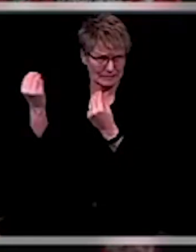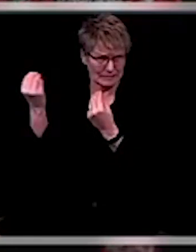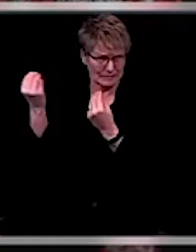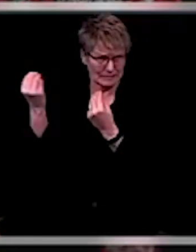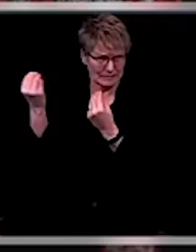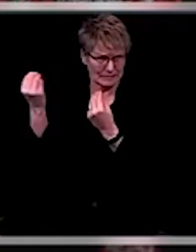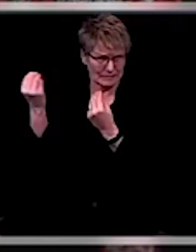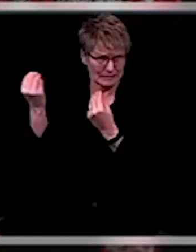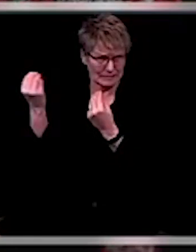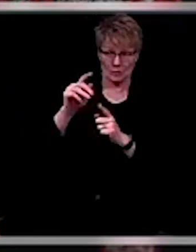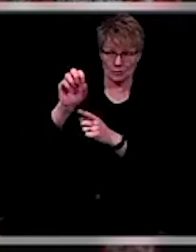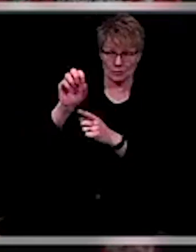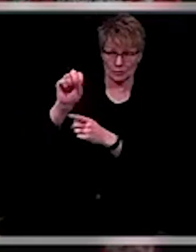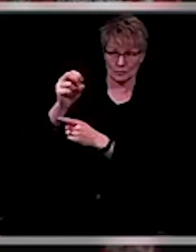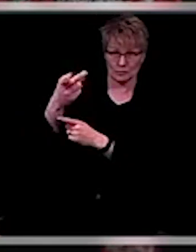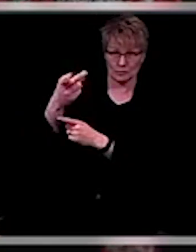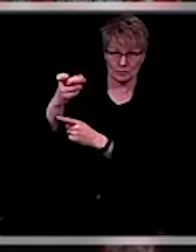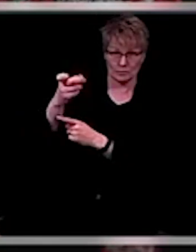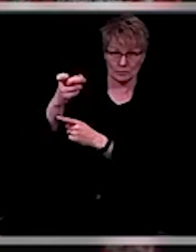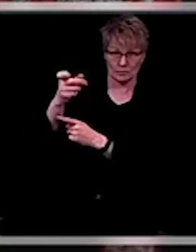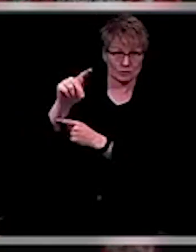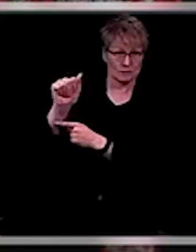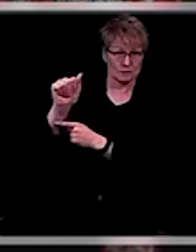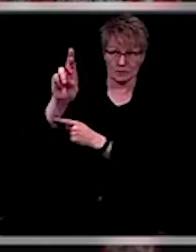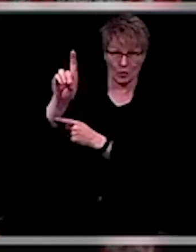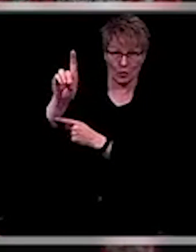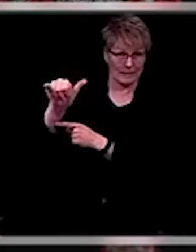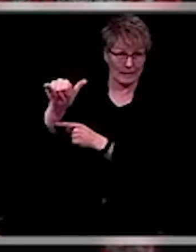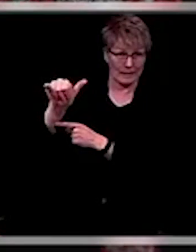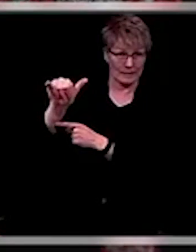you can find instructions on how to isolate at home and how to start